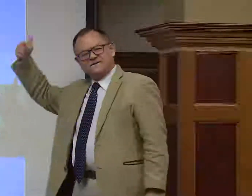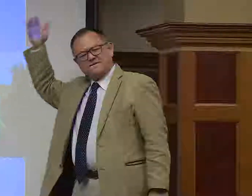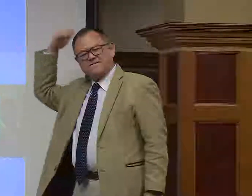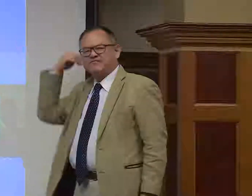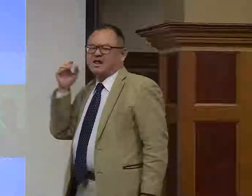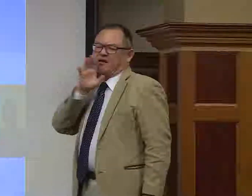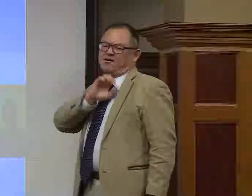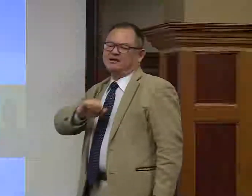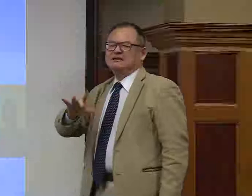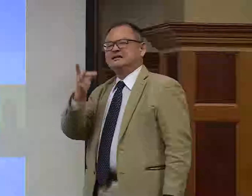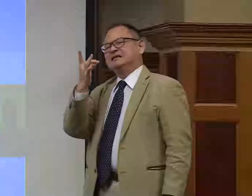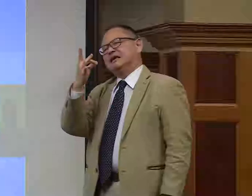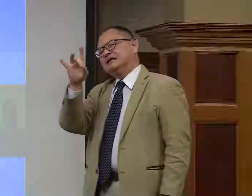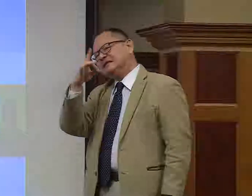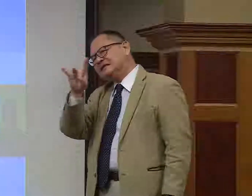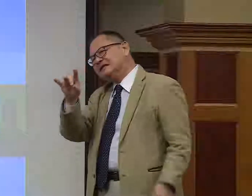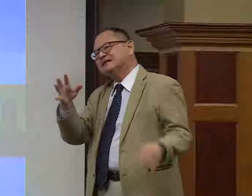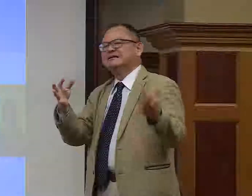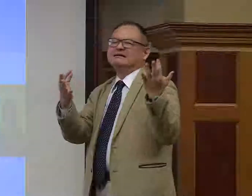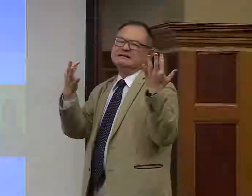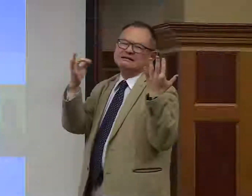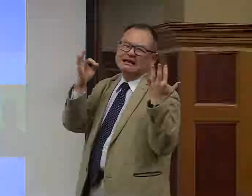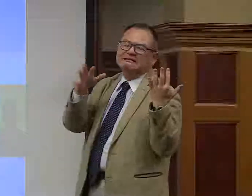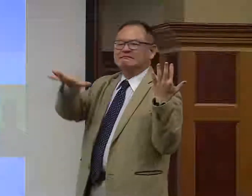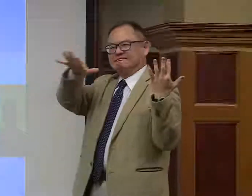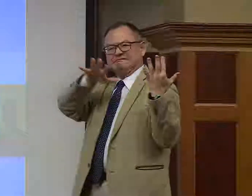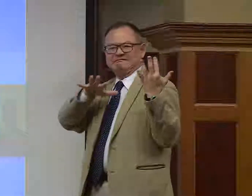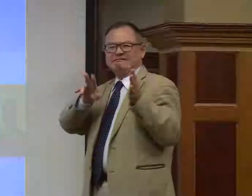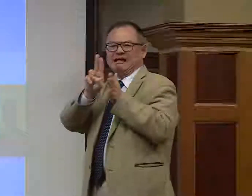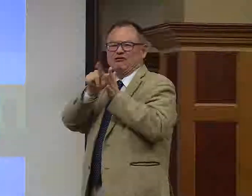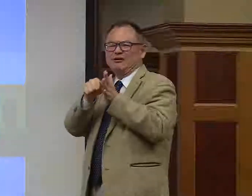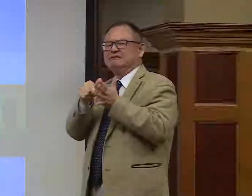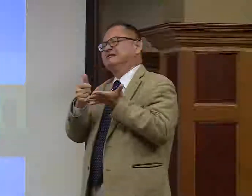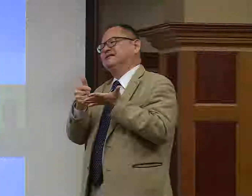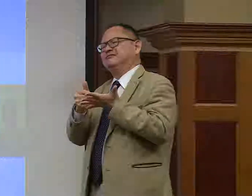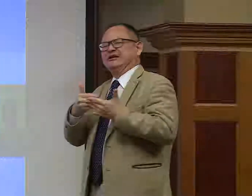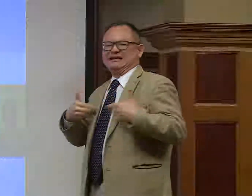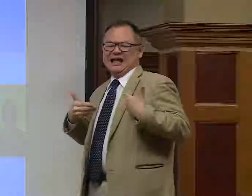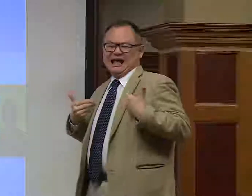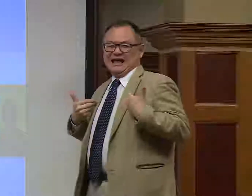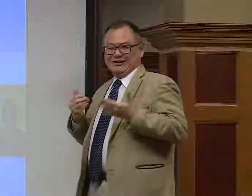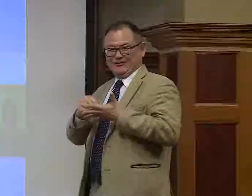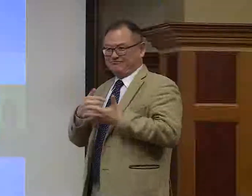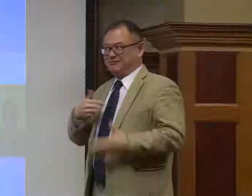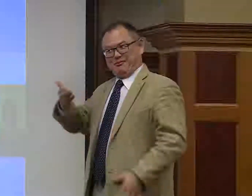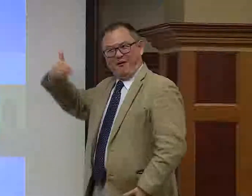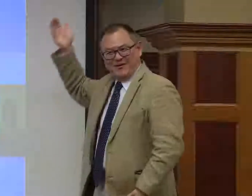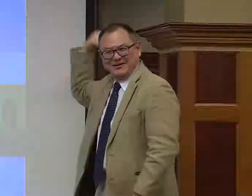I was 18 or 19, graduated high school. I was young. That was a long time ago.